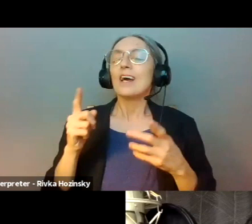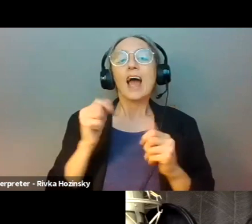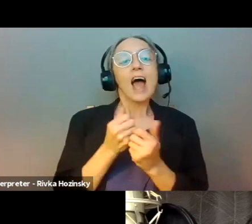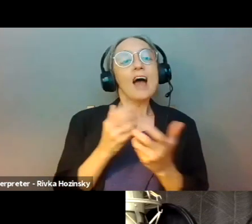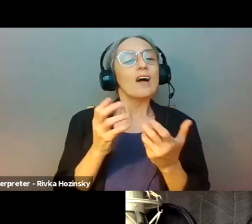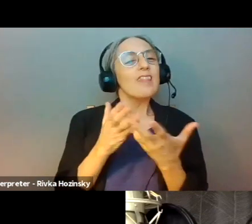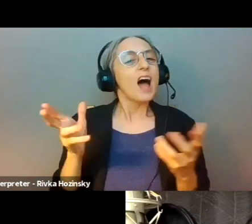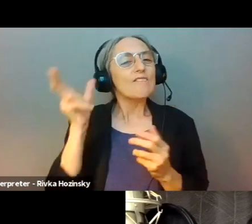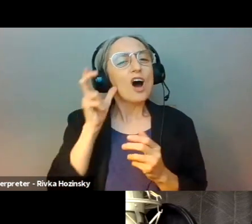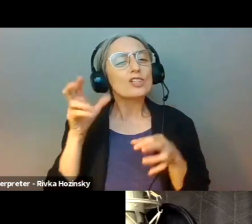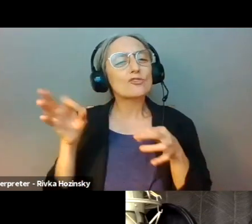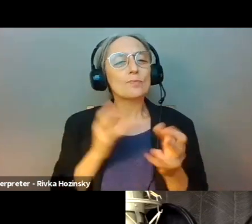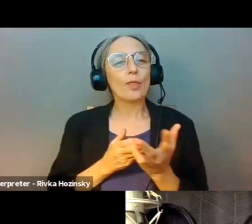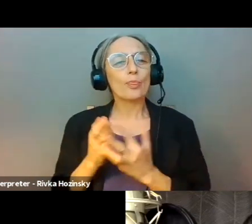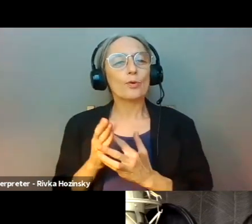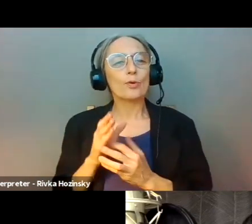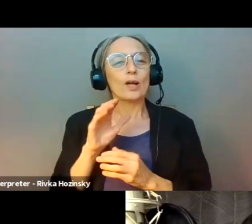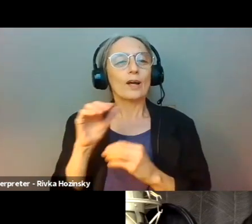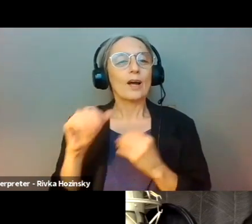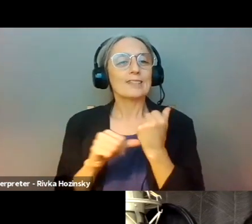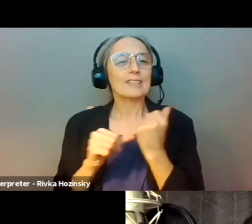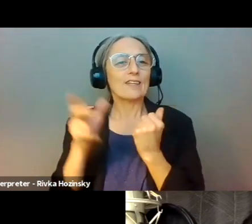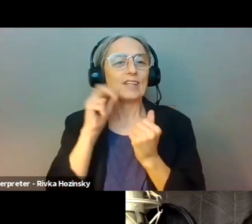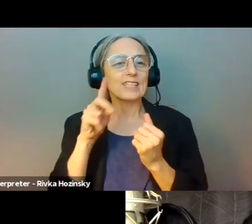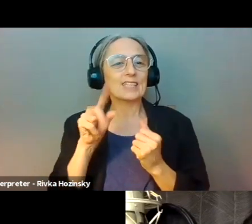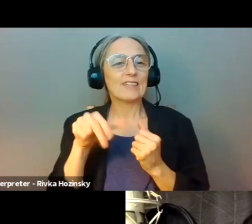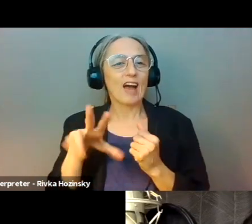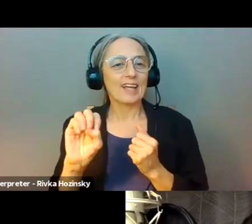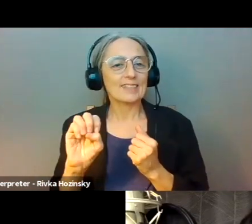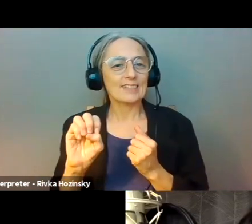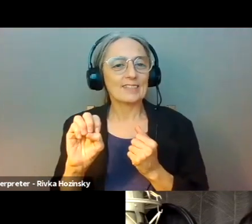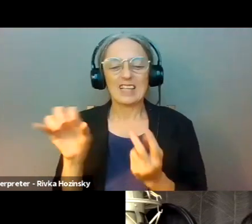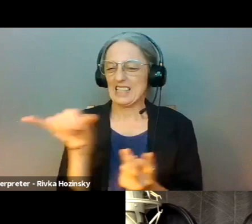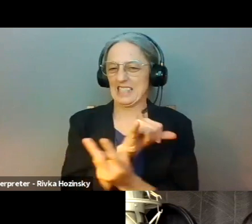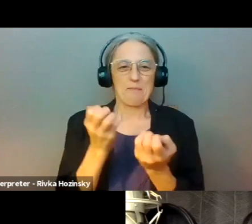It's the exact same equipment. So it's really great. You can knock out two accessible services in one.